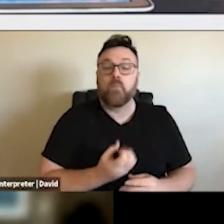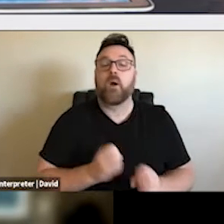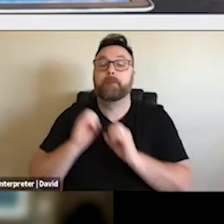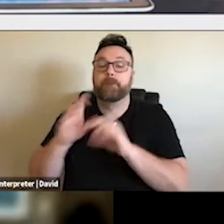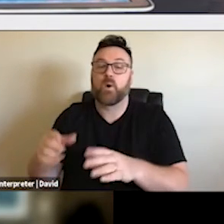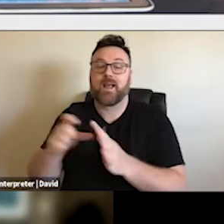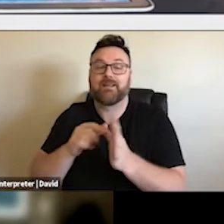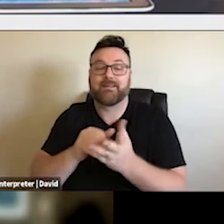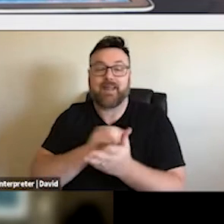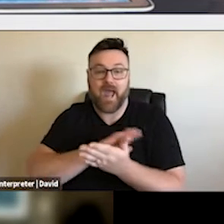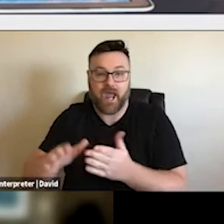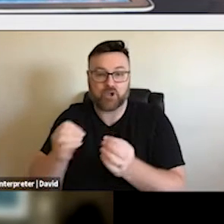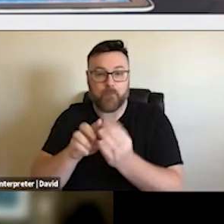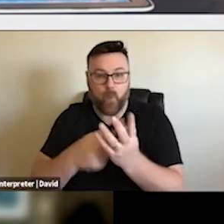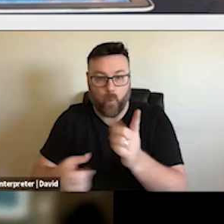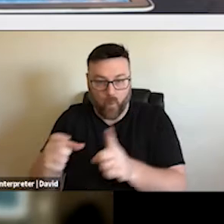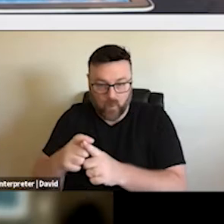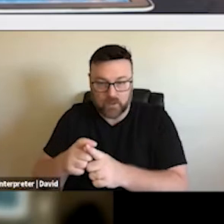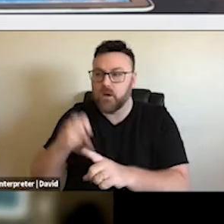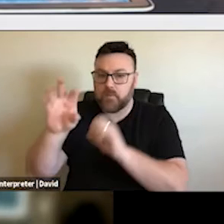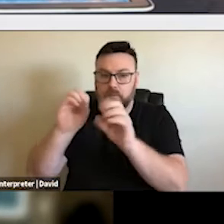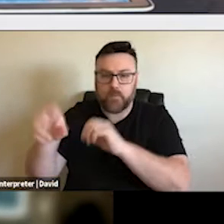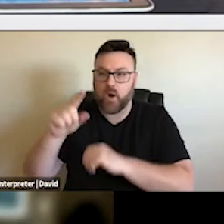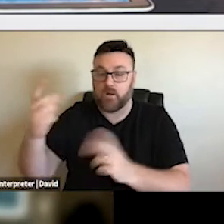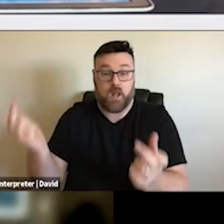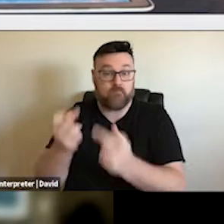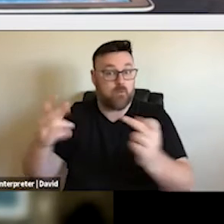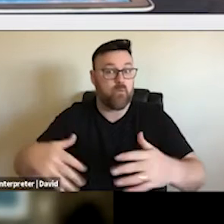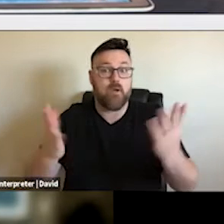for you to access anytime.